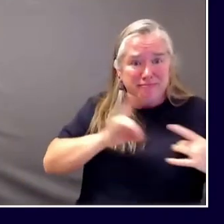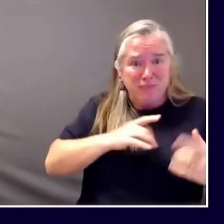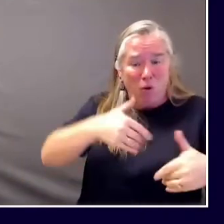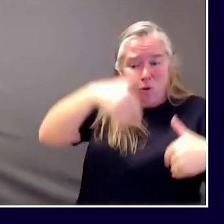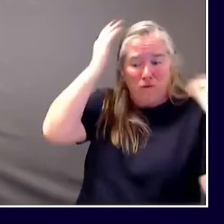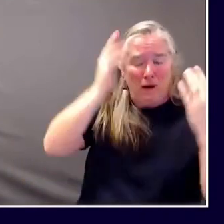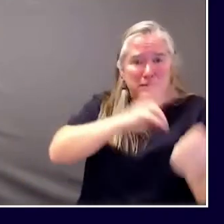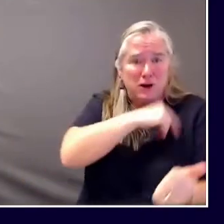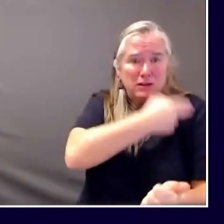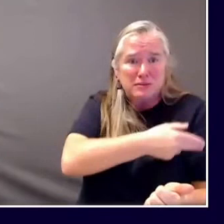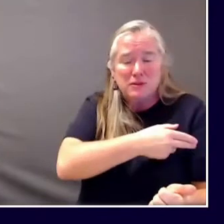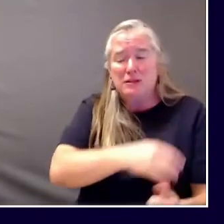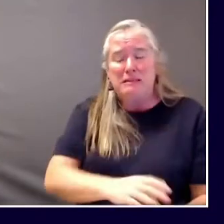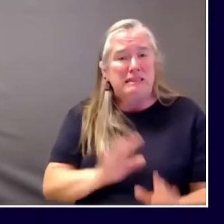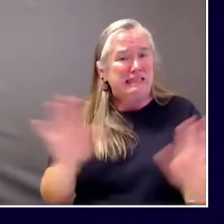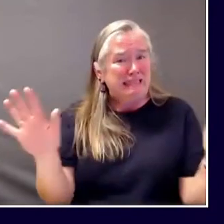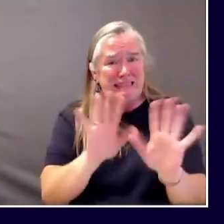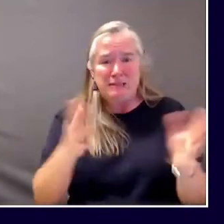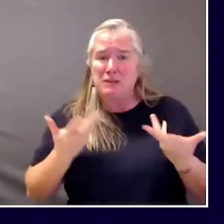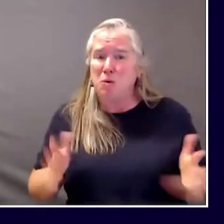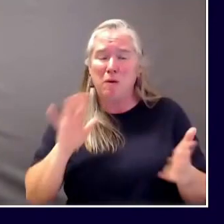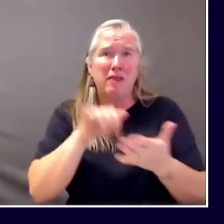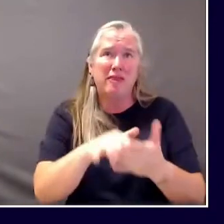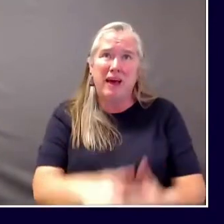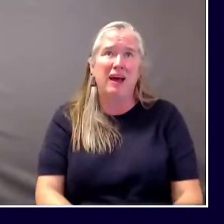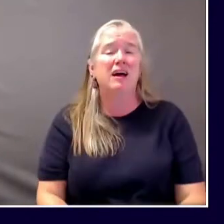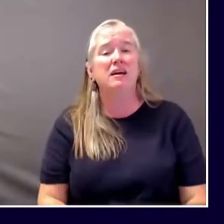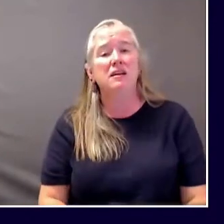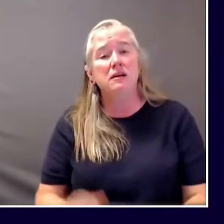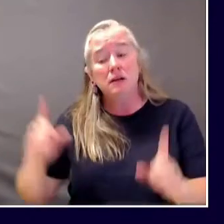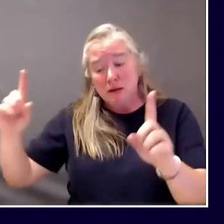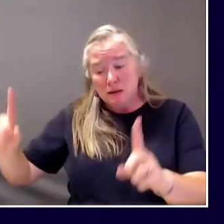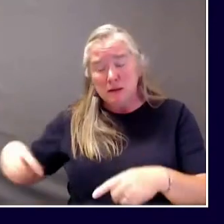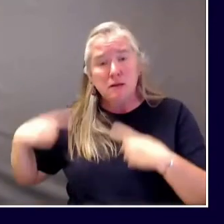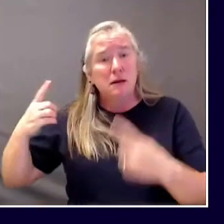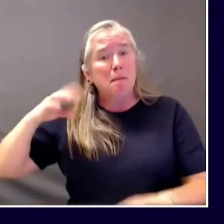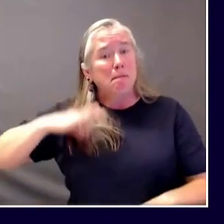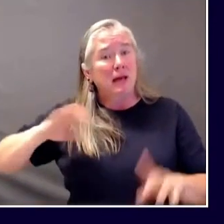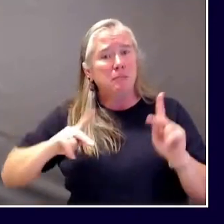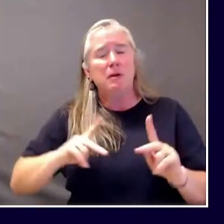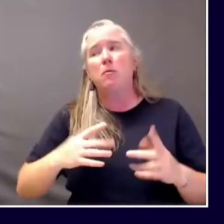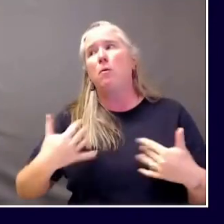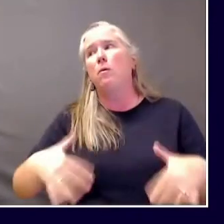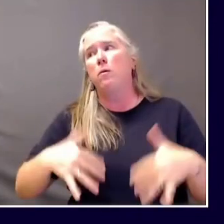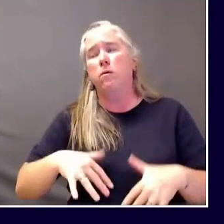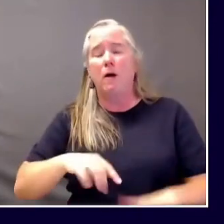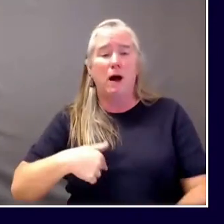Maine people